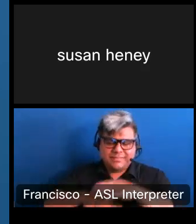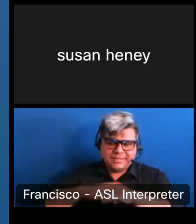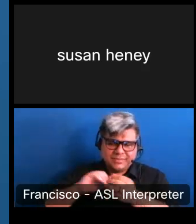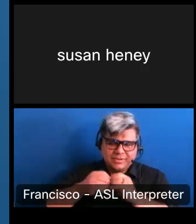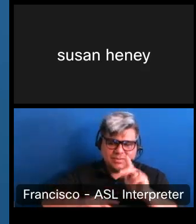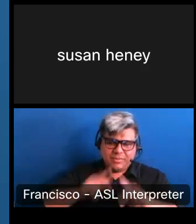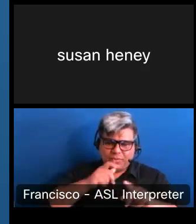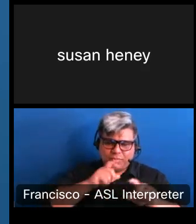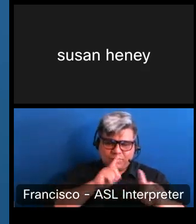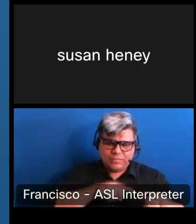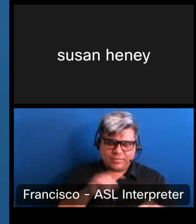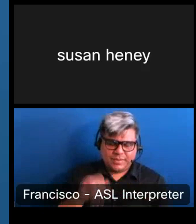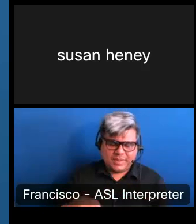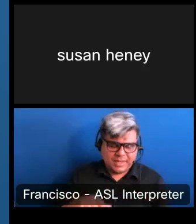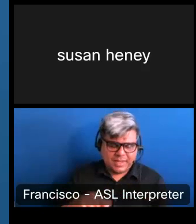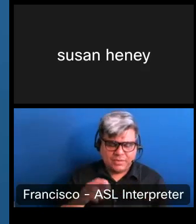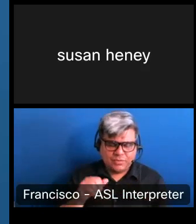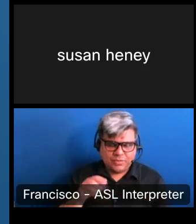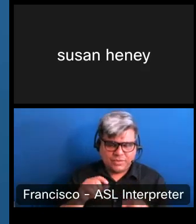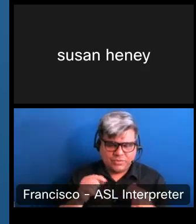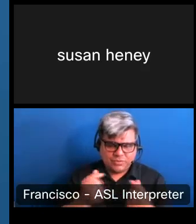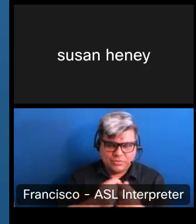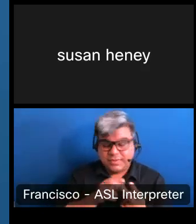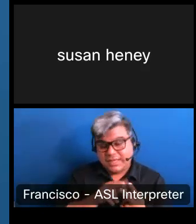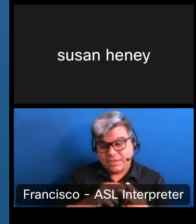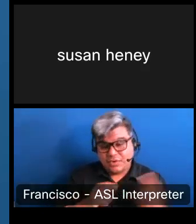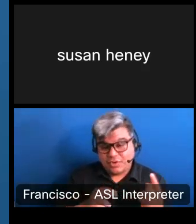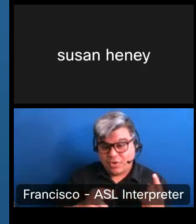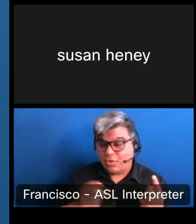either alone or in combination with one or more additional races.